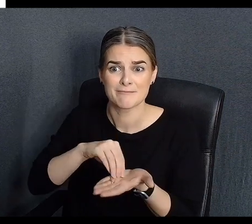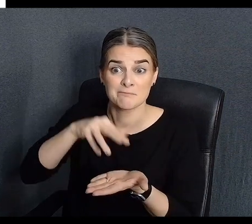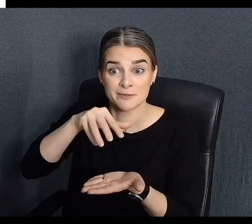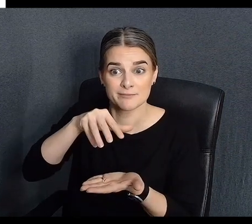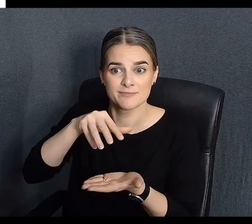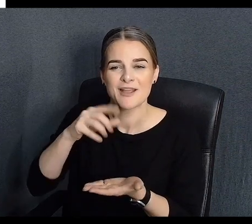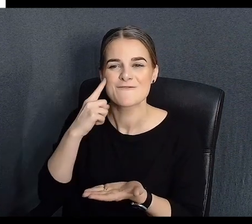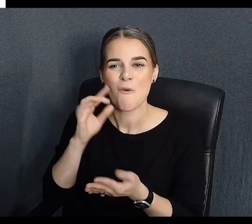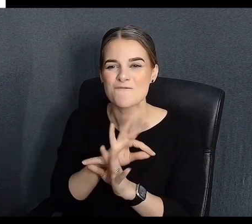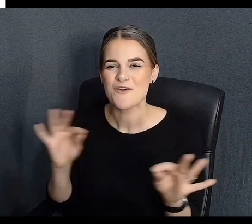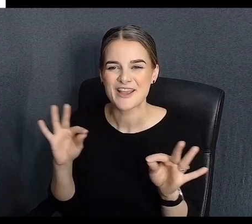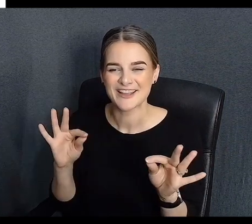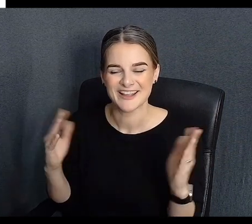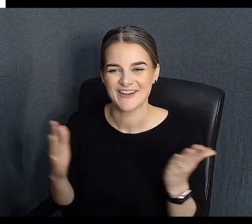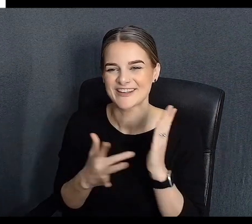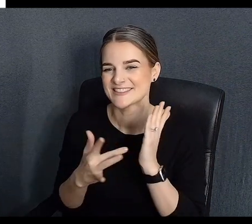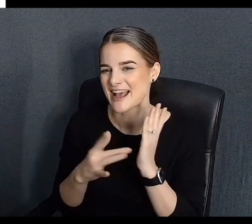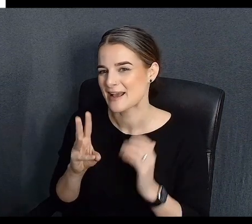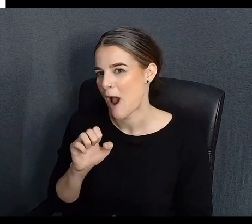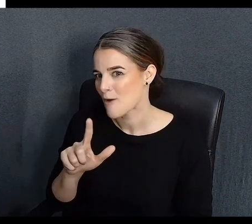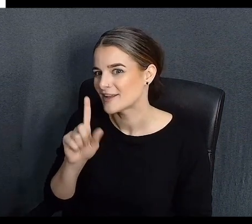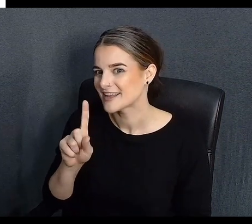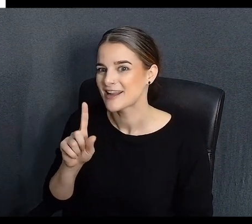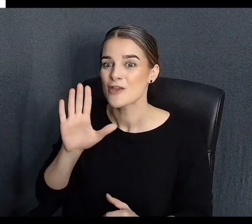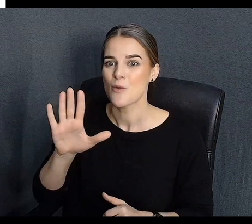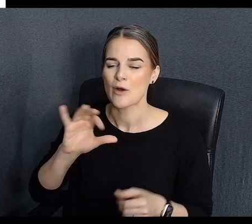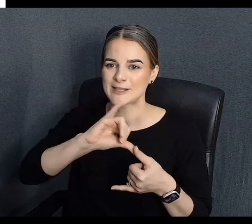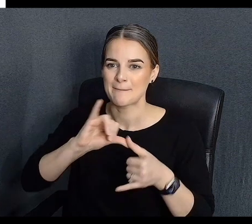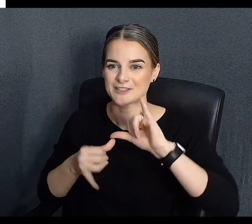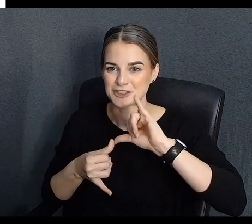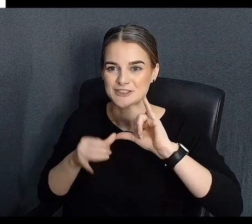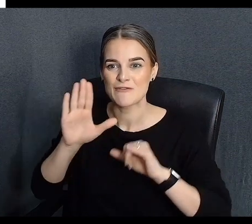We just need the dimensions of your AAC device, and we can get that customized and sent to you